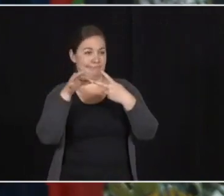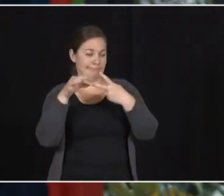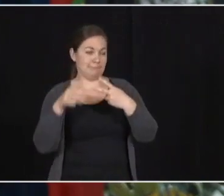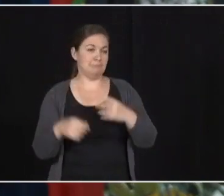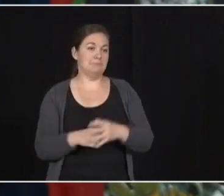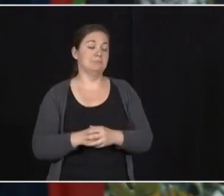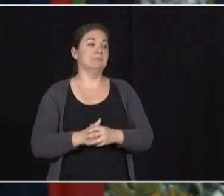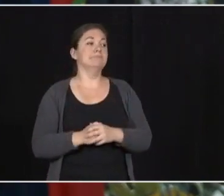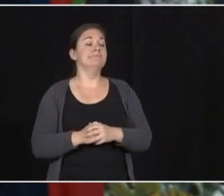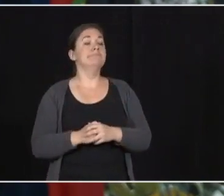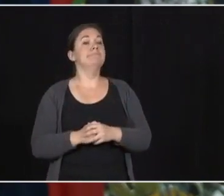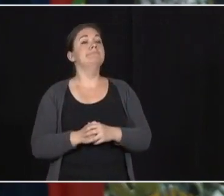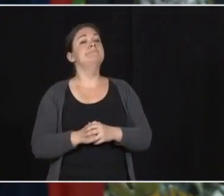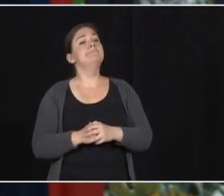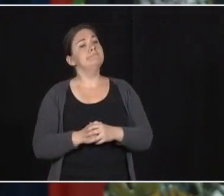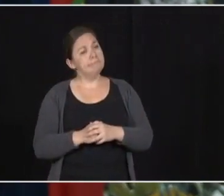Over the weekend, how the data is classified or categorized